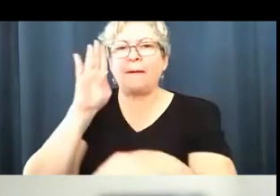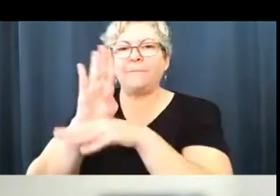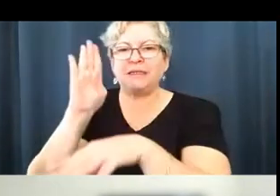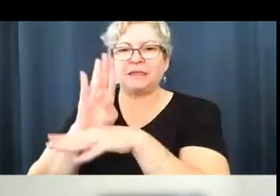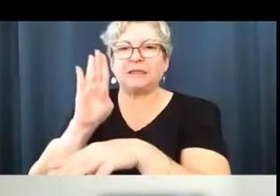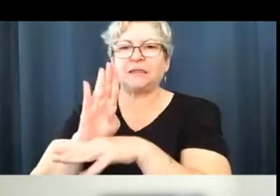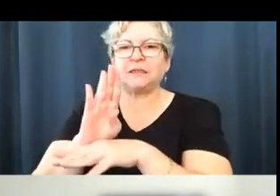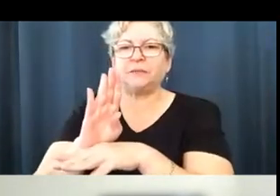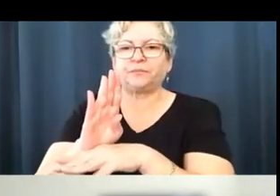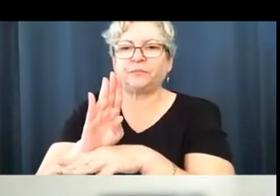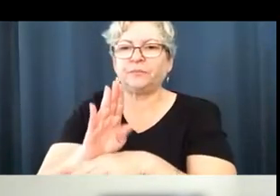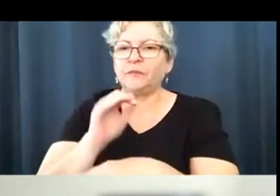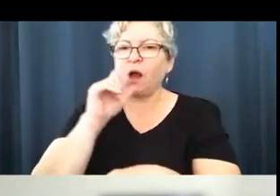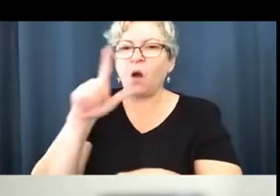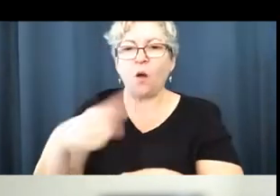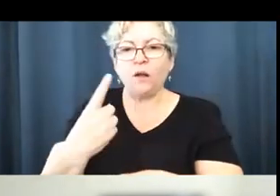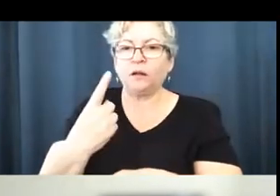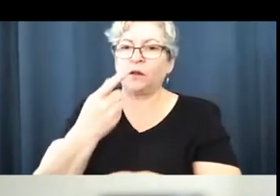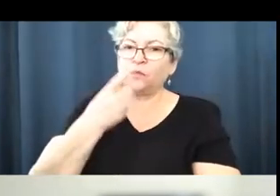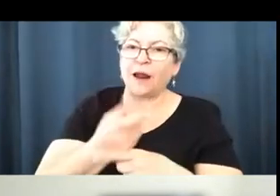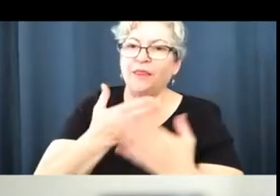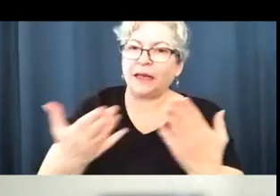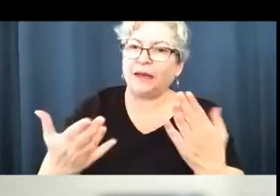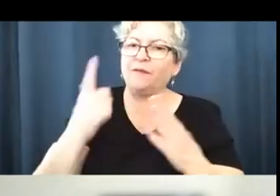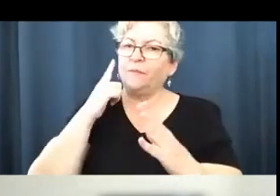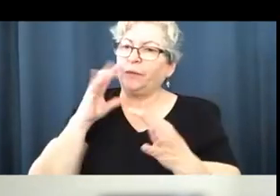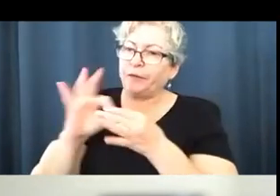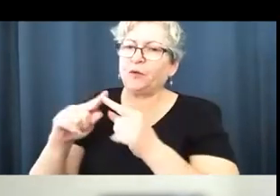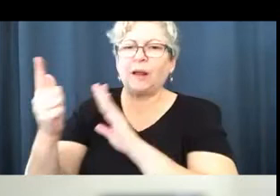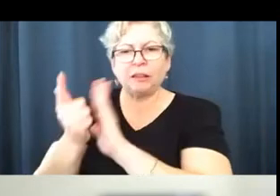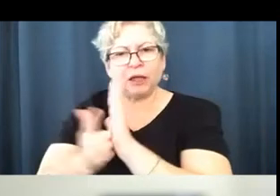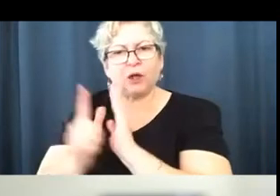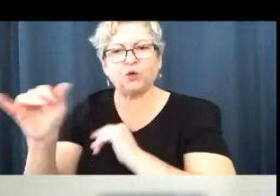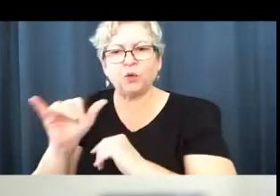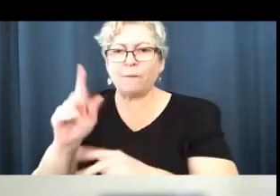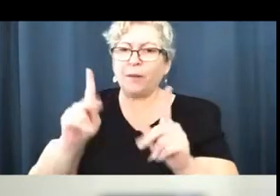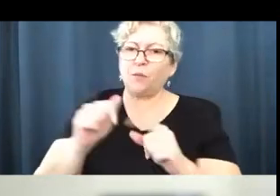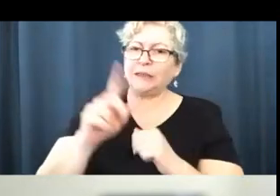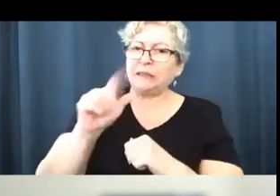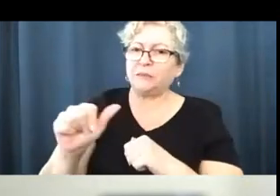Not only is it the right thing to do and there's legal issues, but people with disabilities are critical market